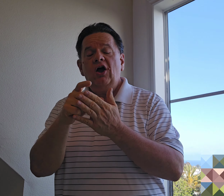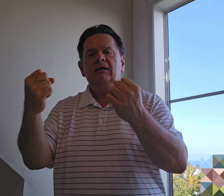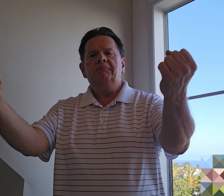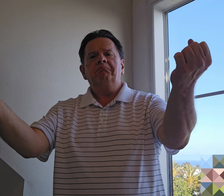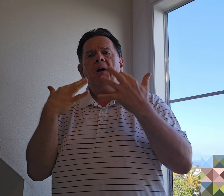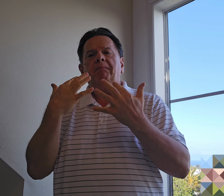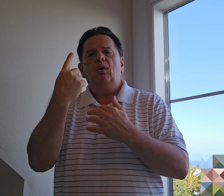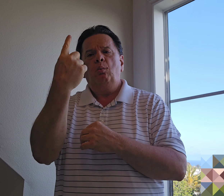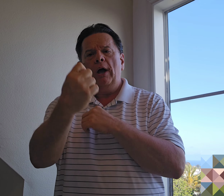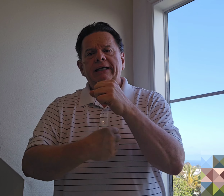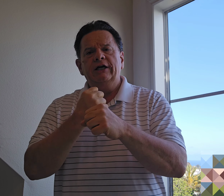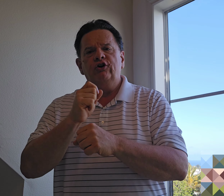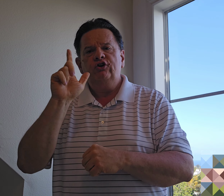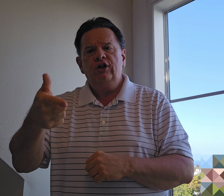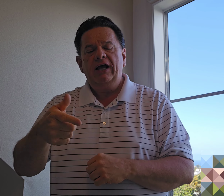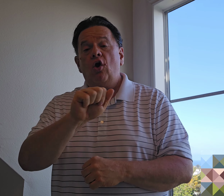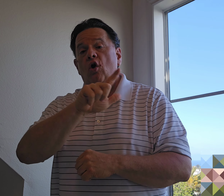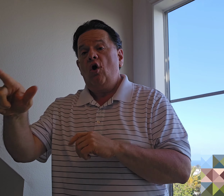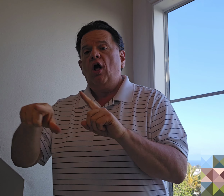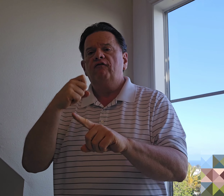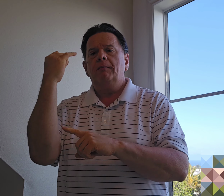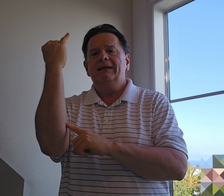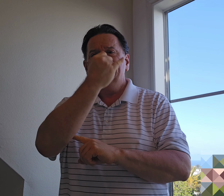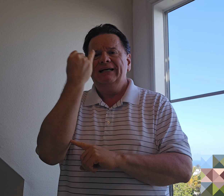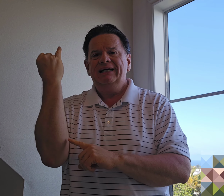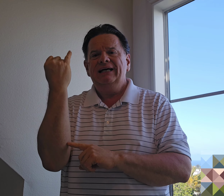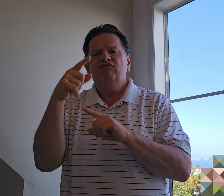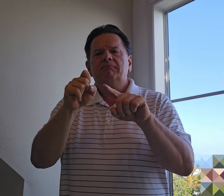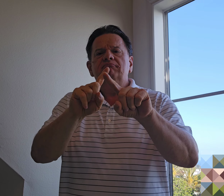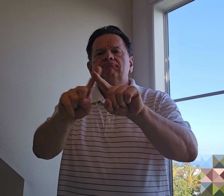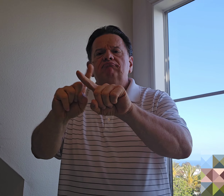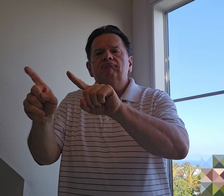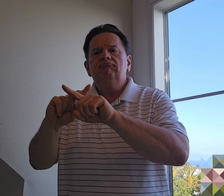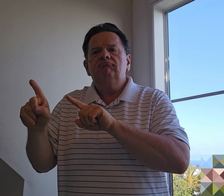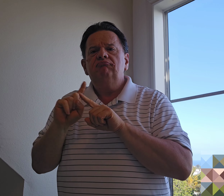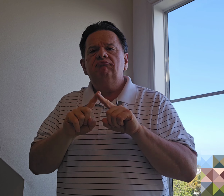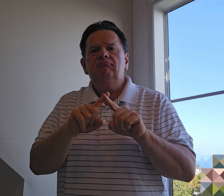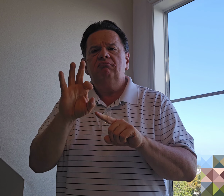No, the remaining twelve came in almost a year later, and all were from Italy.